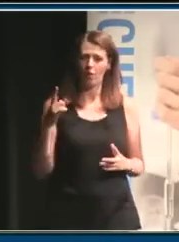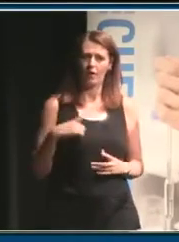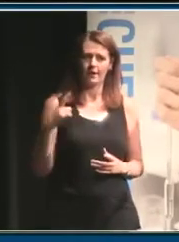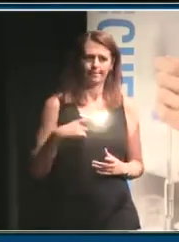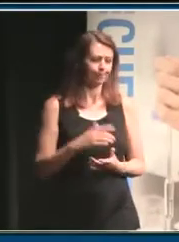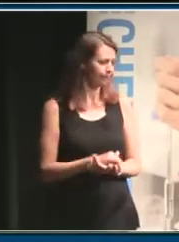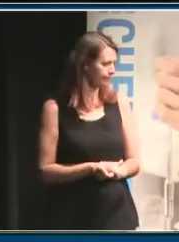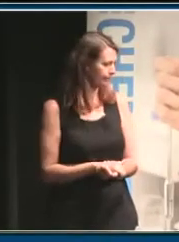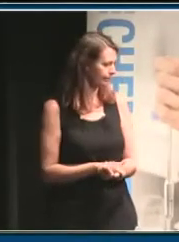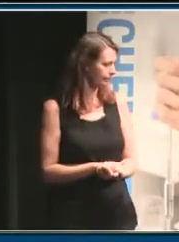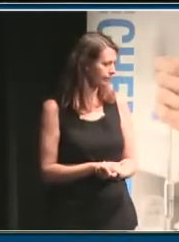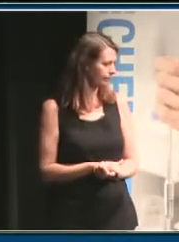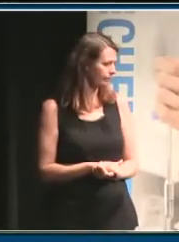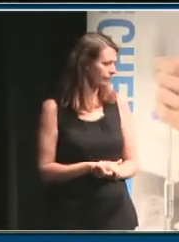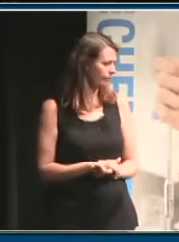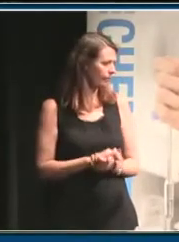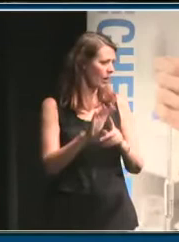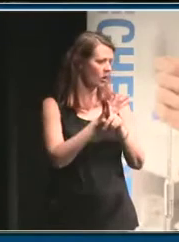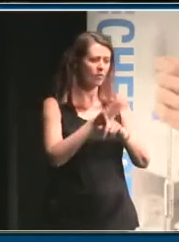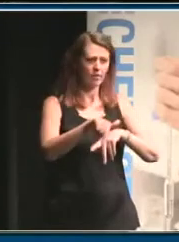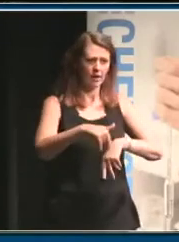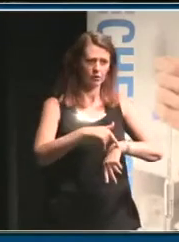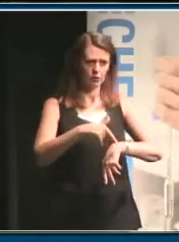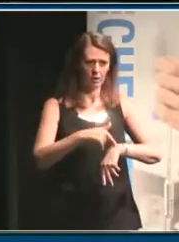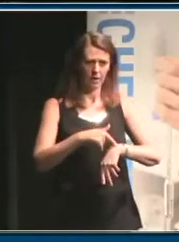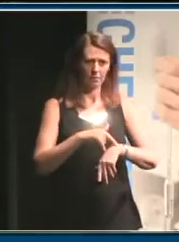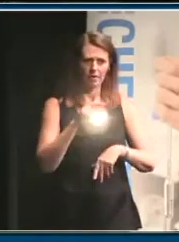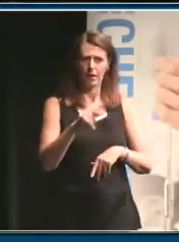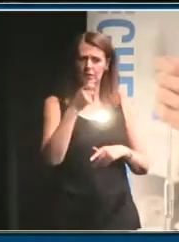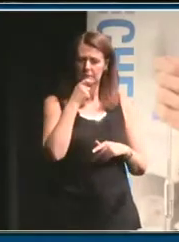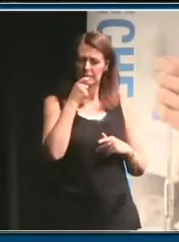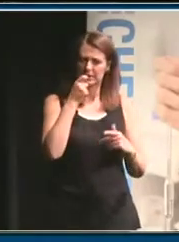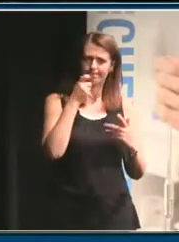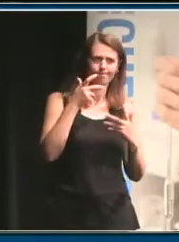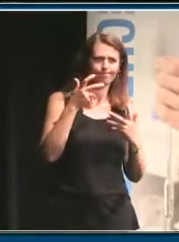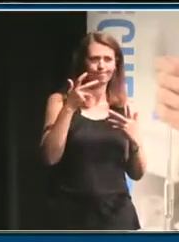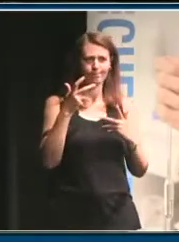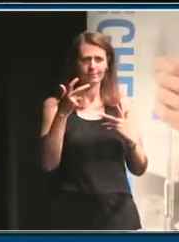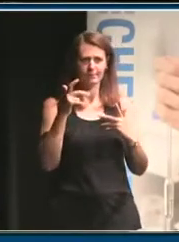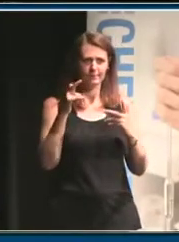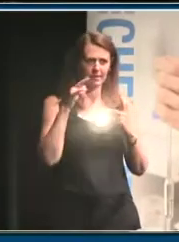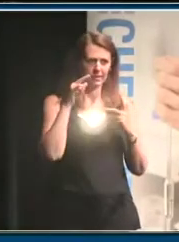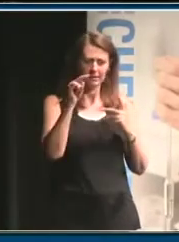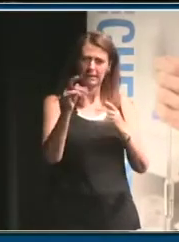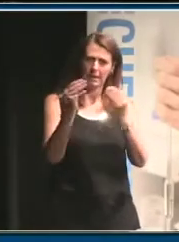Well around that time there was this big furore about bisphenol A in plastic bottles.